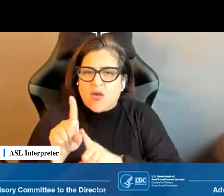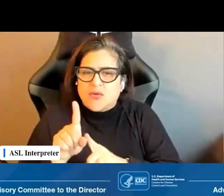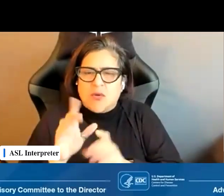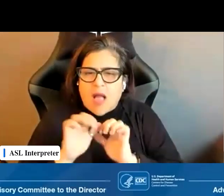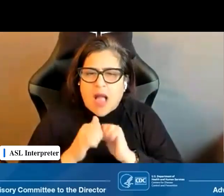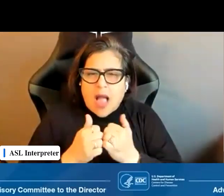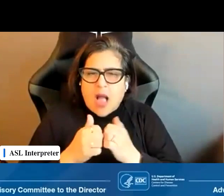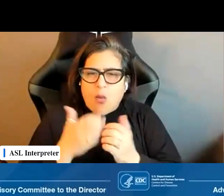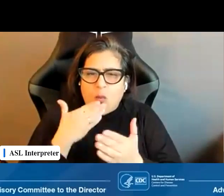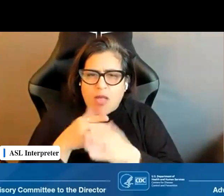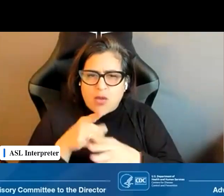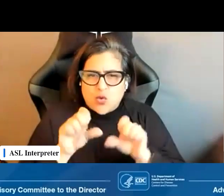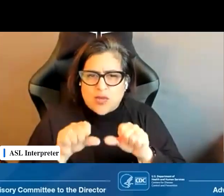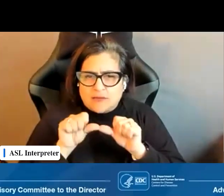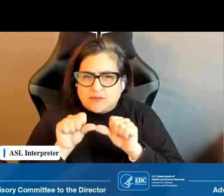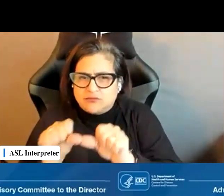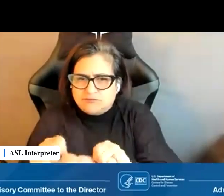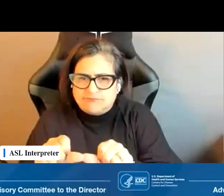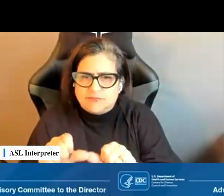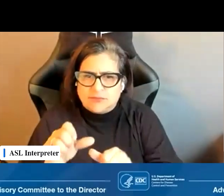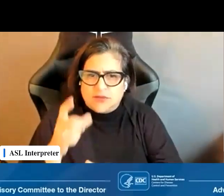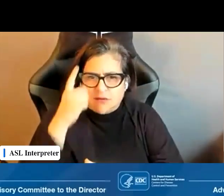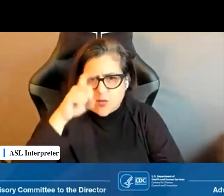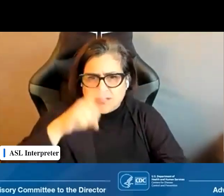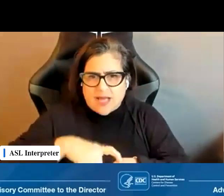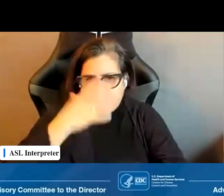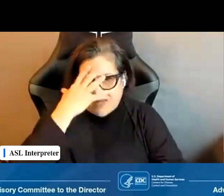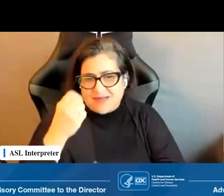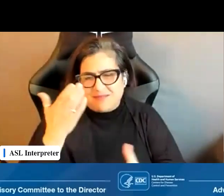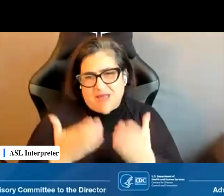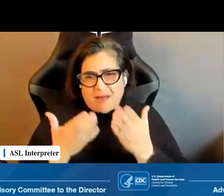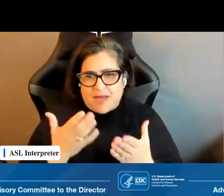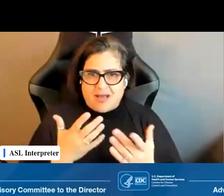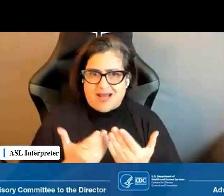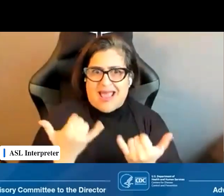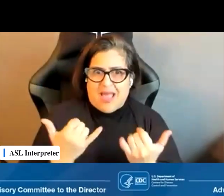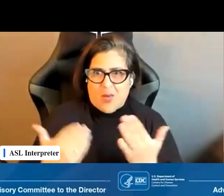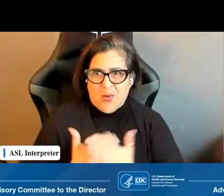over time, because that may be a place where things fall off after the novelty. One thing I will say though, too,